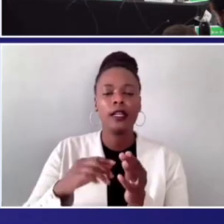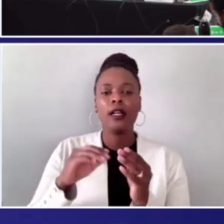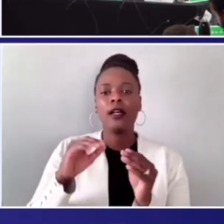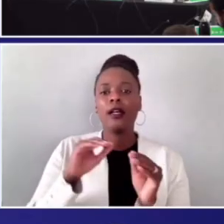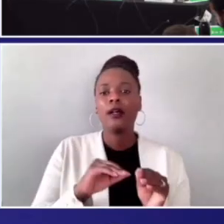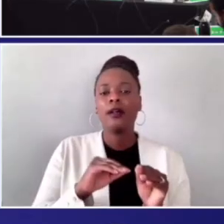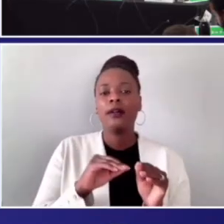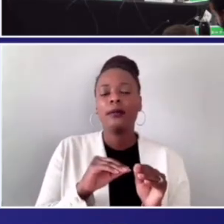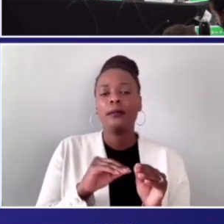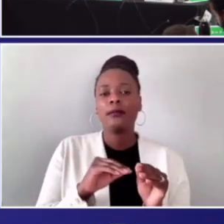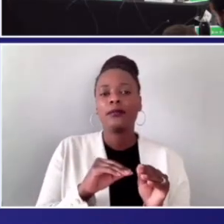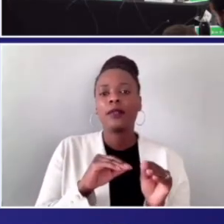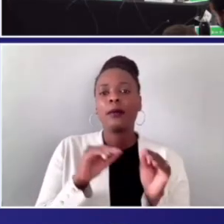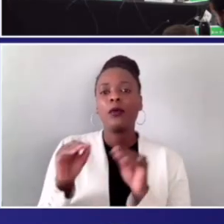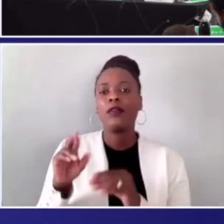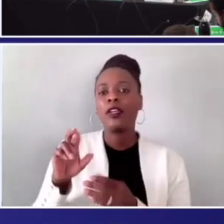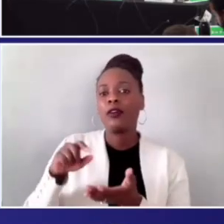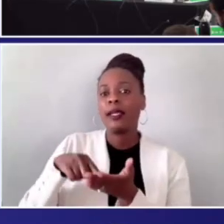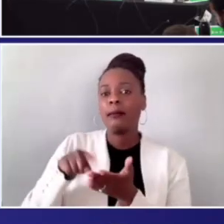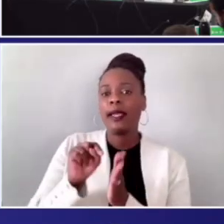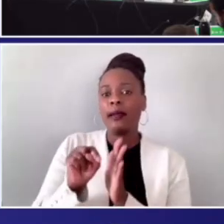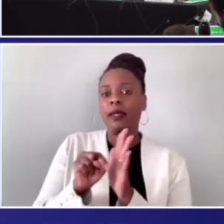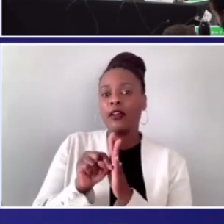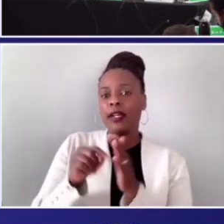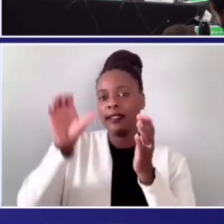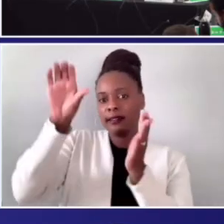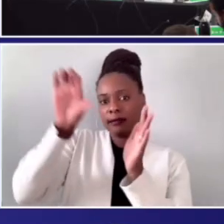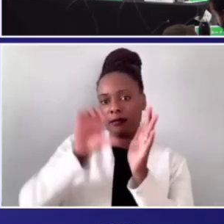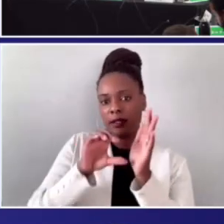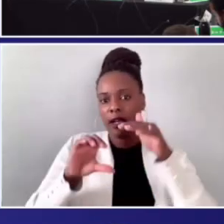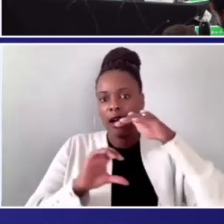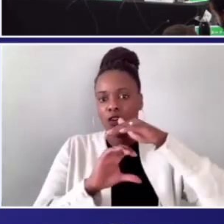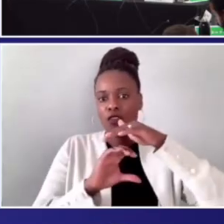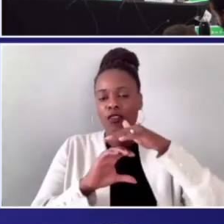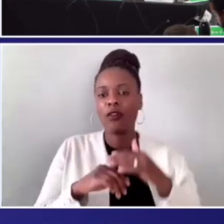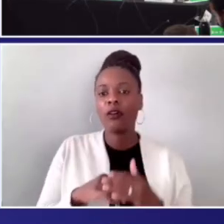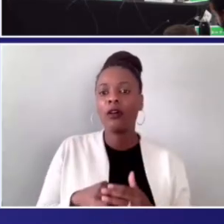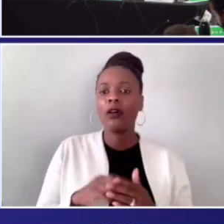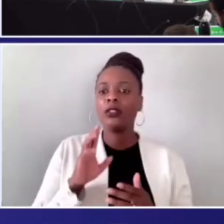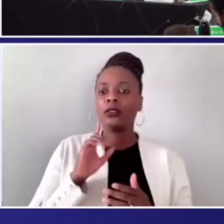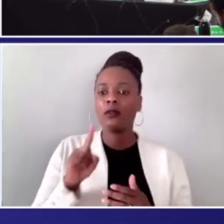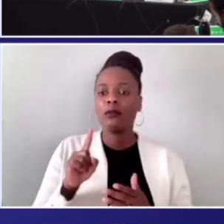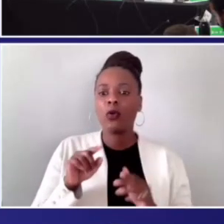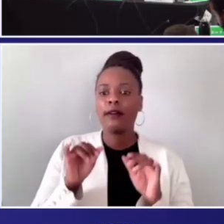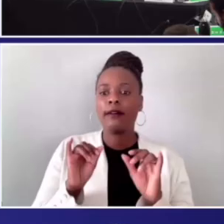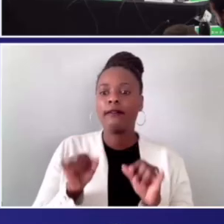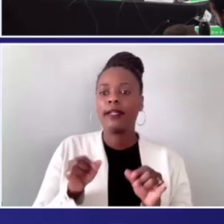Excuse me, moving the repayment periods up underneath. And so for this fixed plan is on or after July 1, 2026.